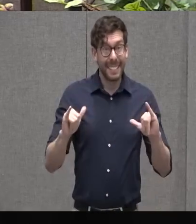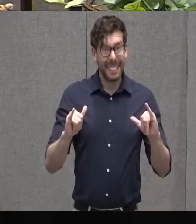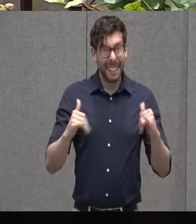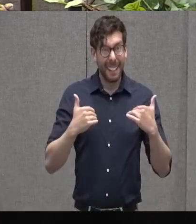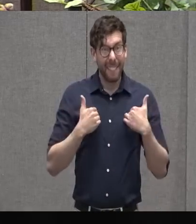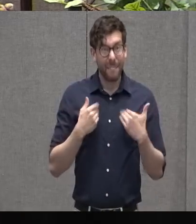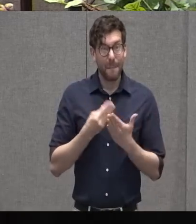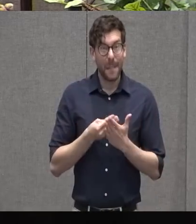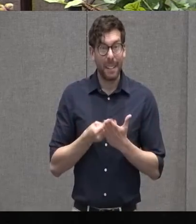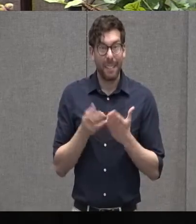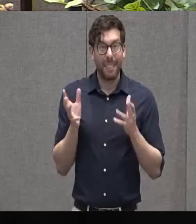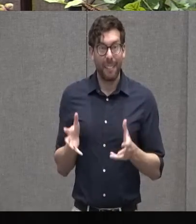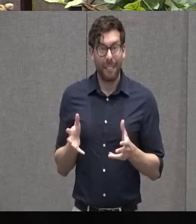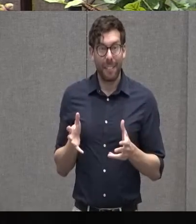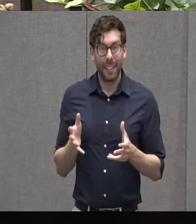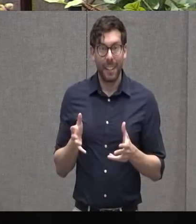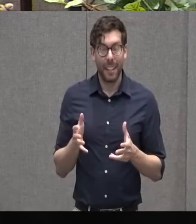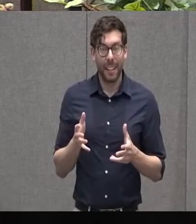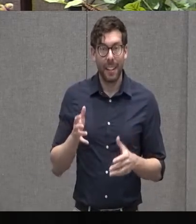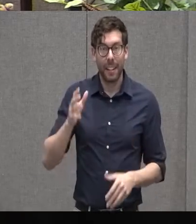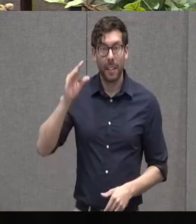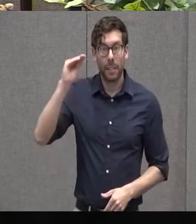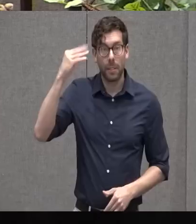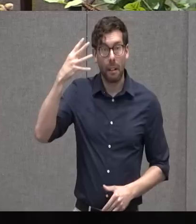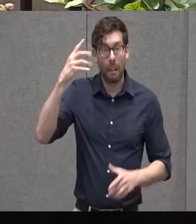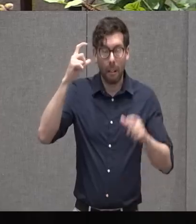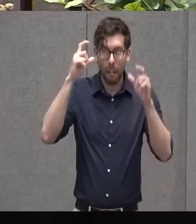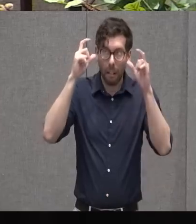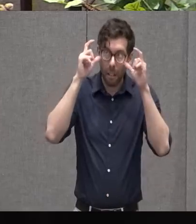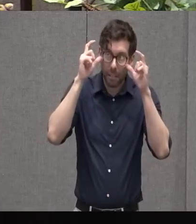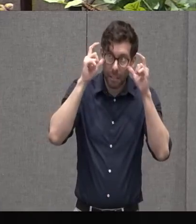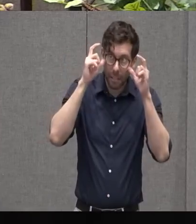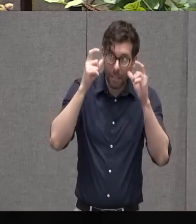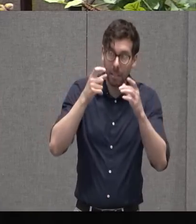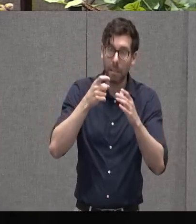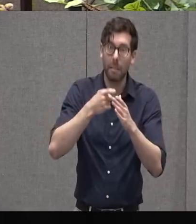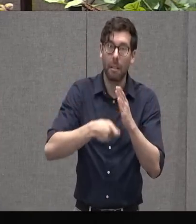My sunglasses cost $5, my puzzle cost $3.